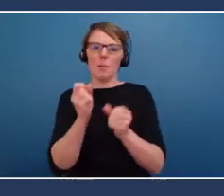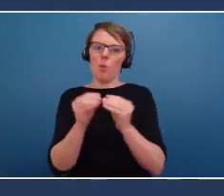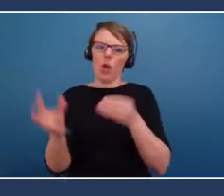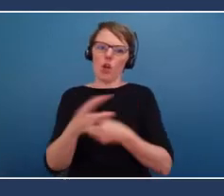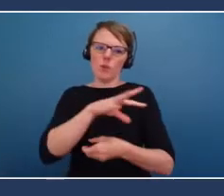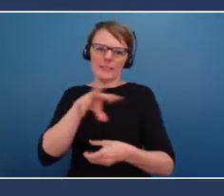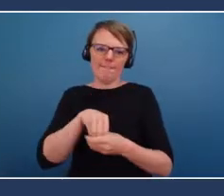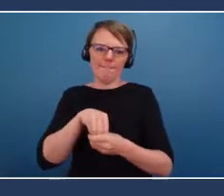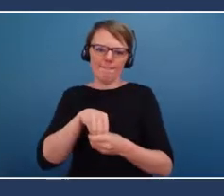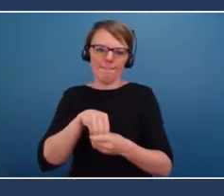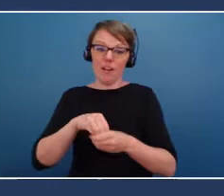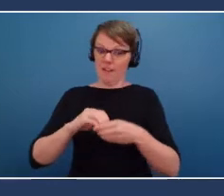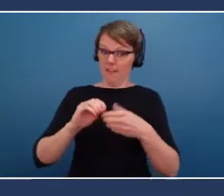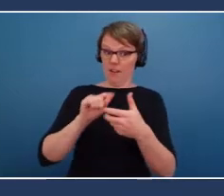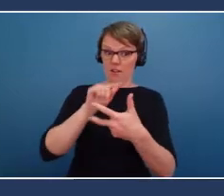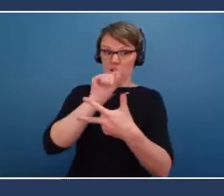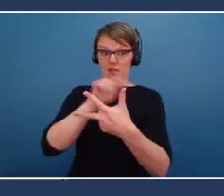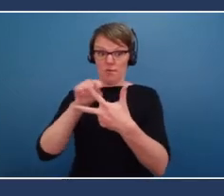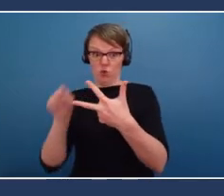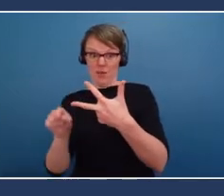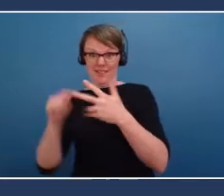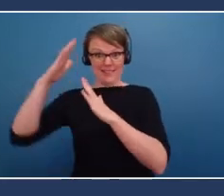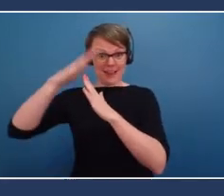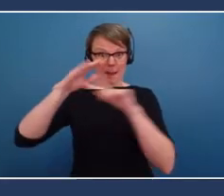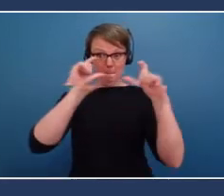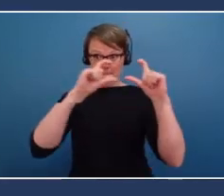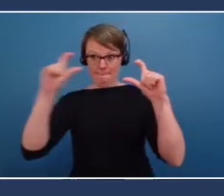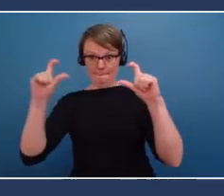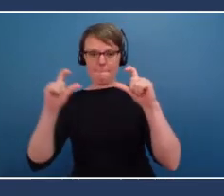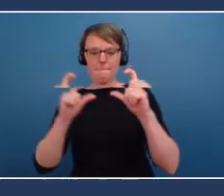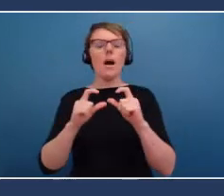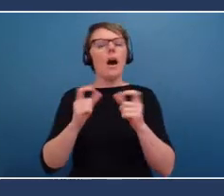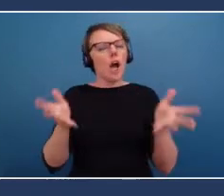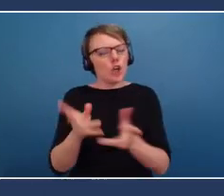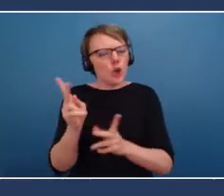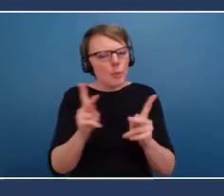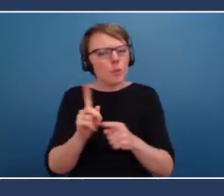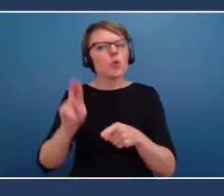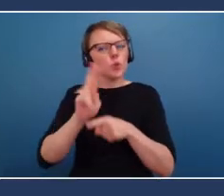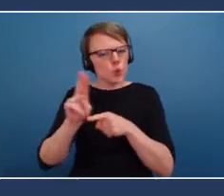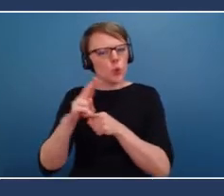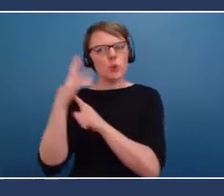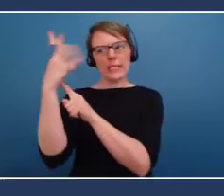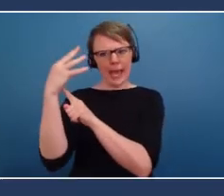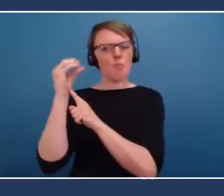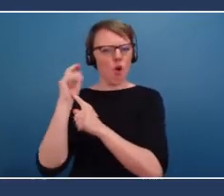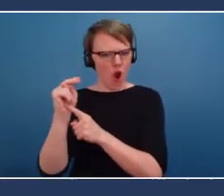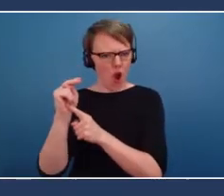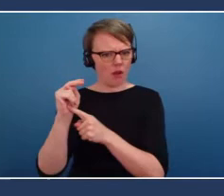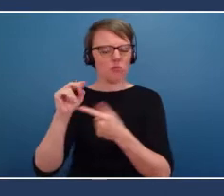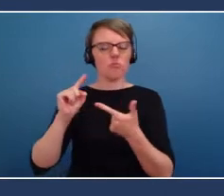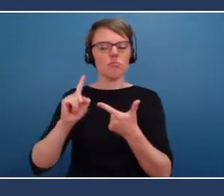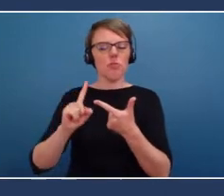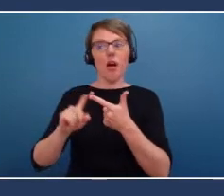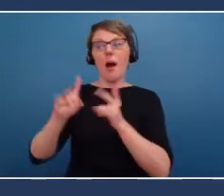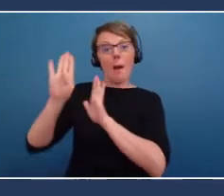on, going for simple backgrounds, blurred backgrounds or even some of these simplified effects that we have